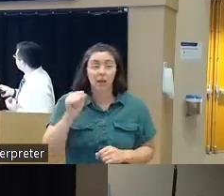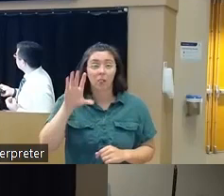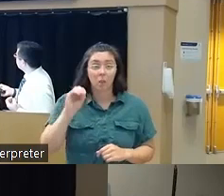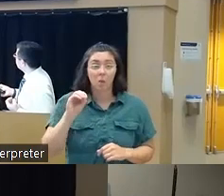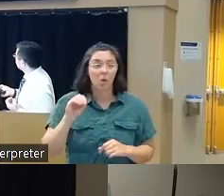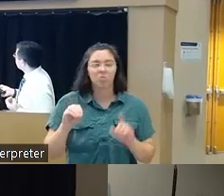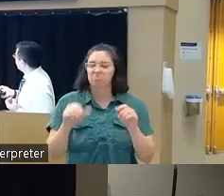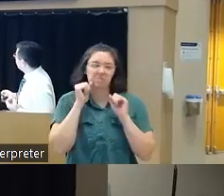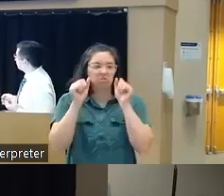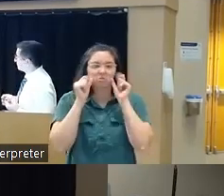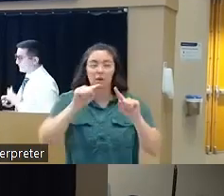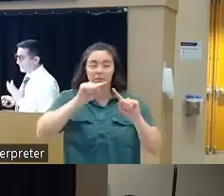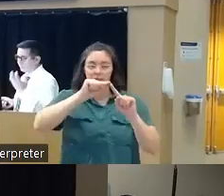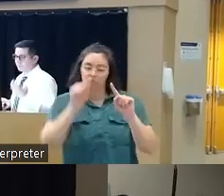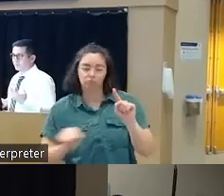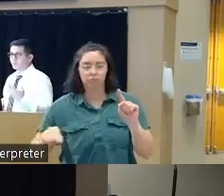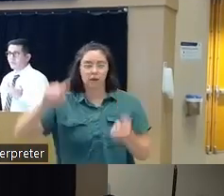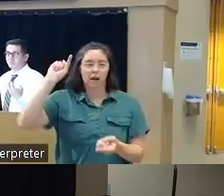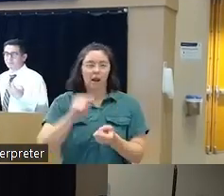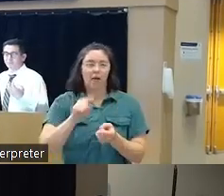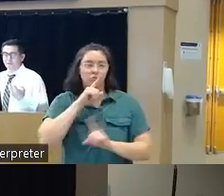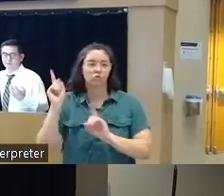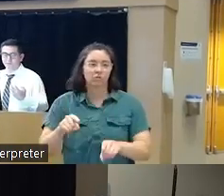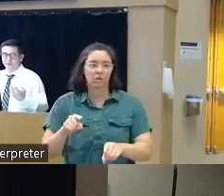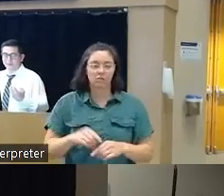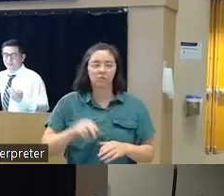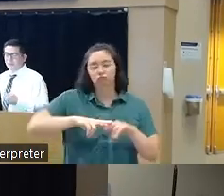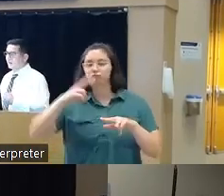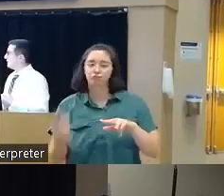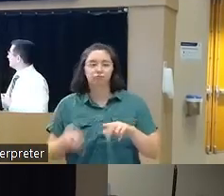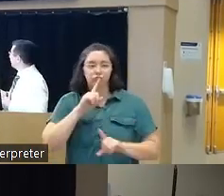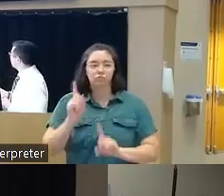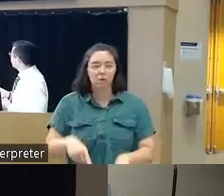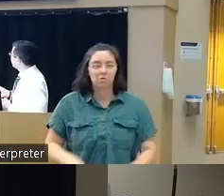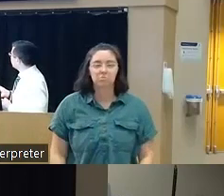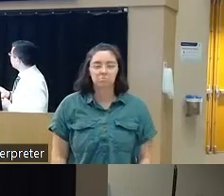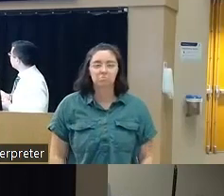Surprise reduced that response or the amplitude of that response and that that wasn't necessarily